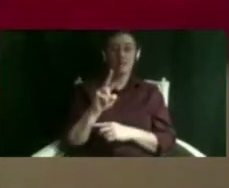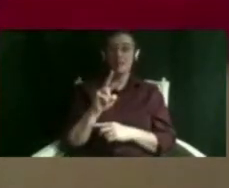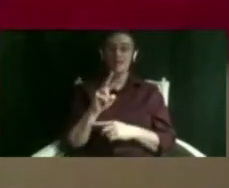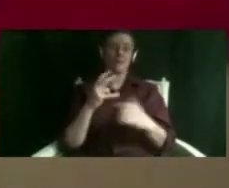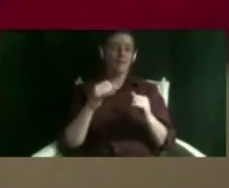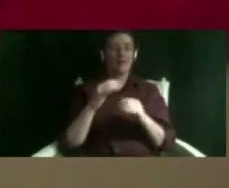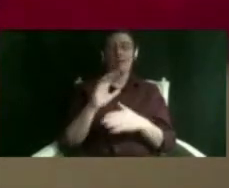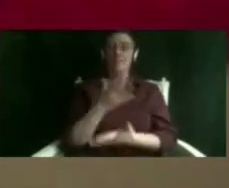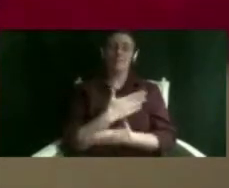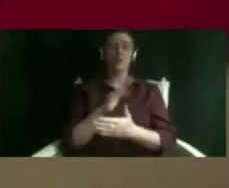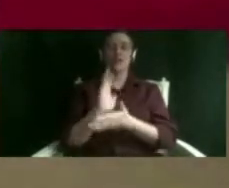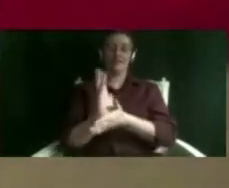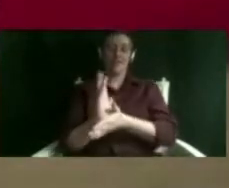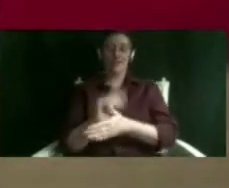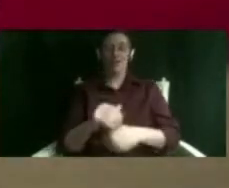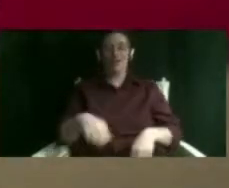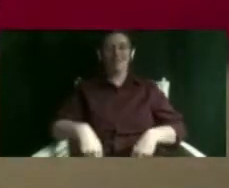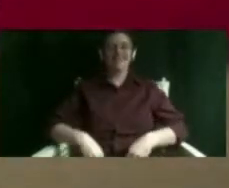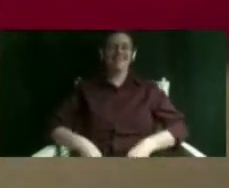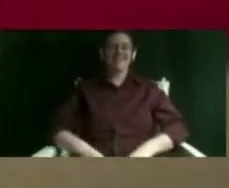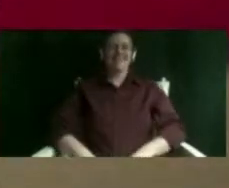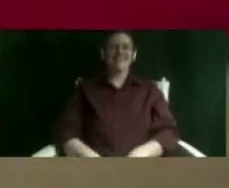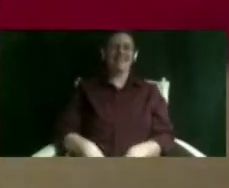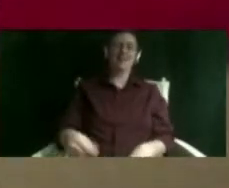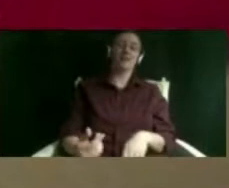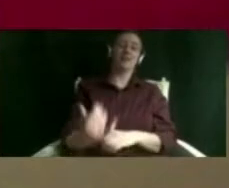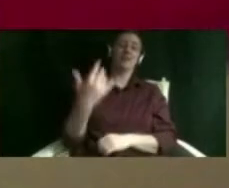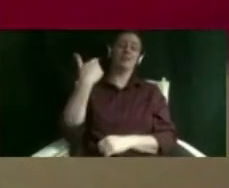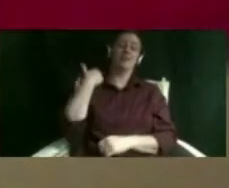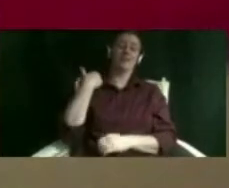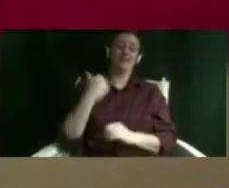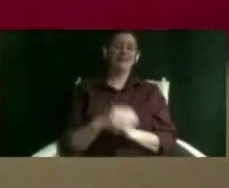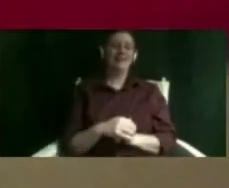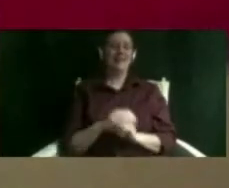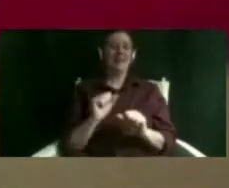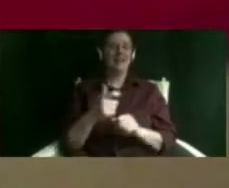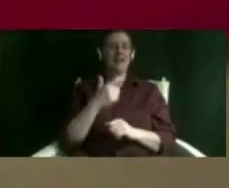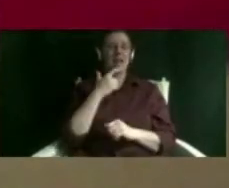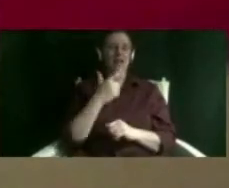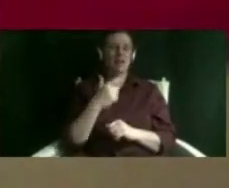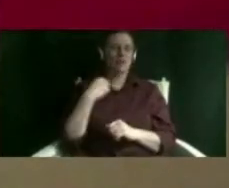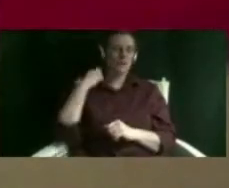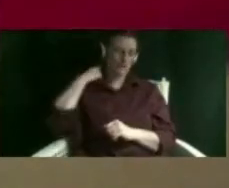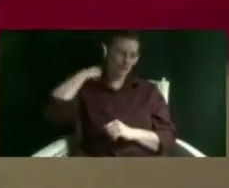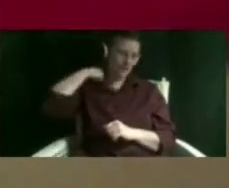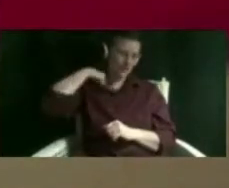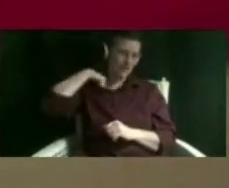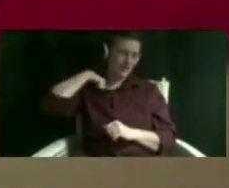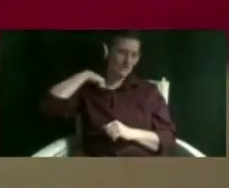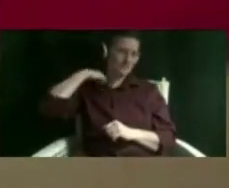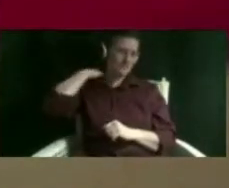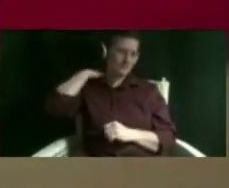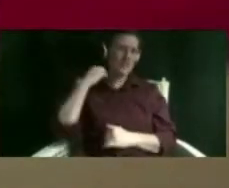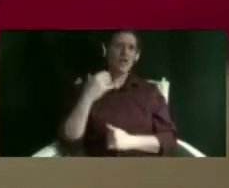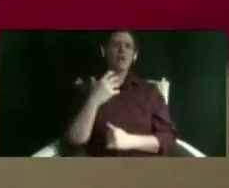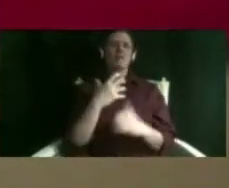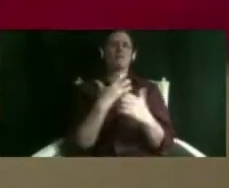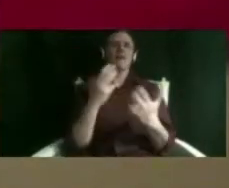played and i was allowed to watch very copious amounts of it at a very young age uh whether my